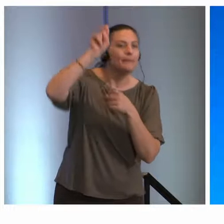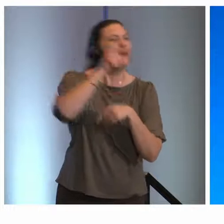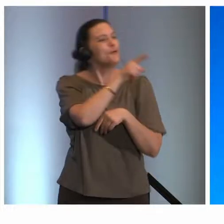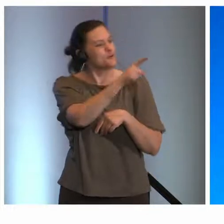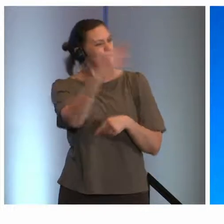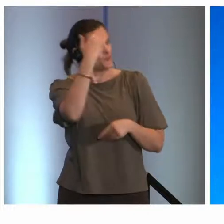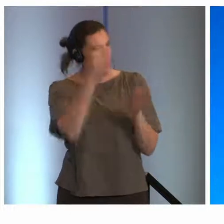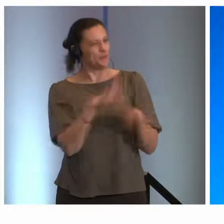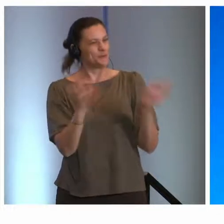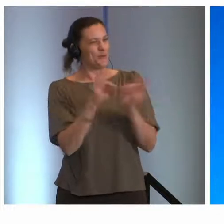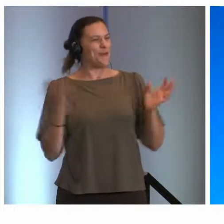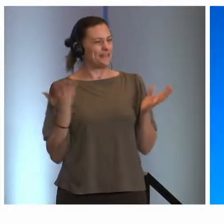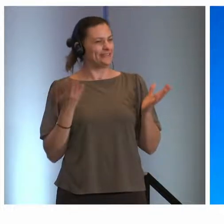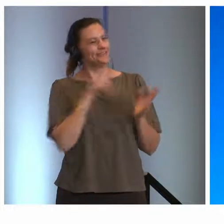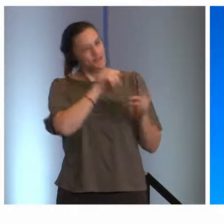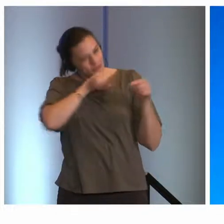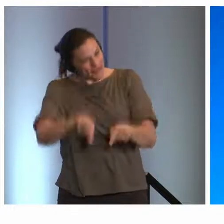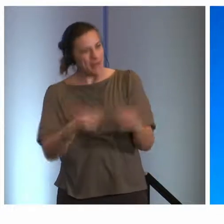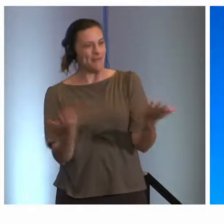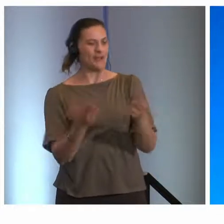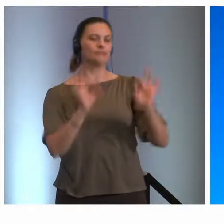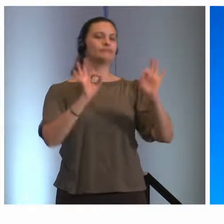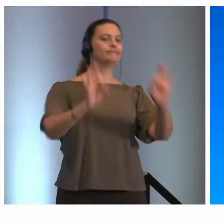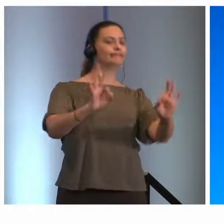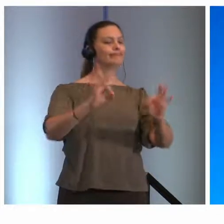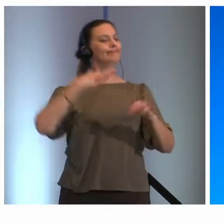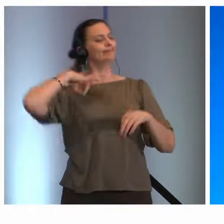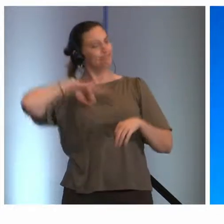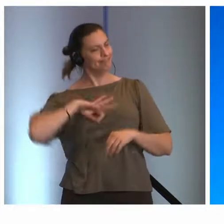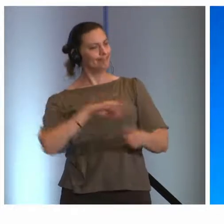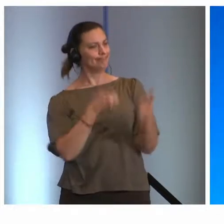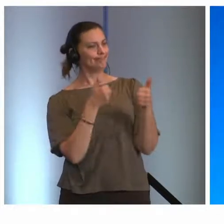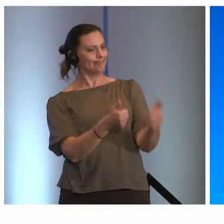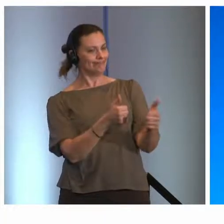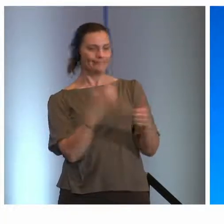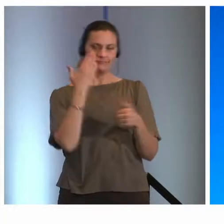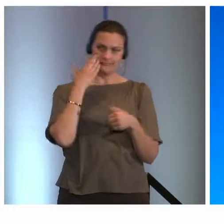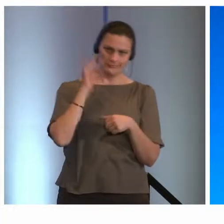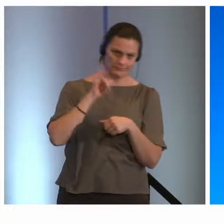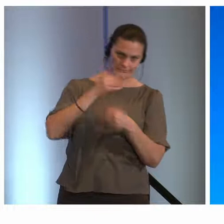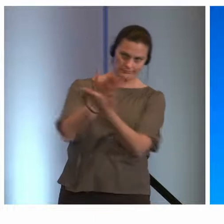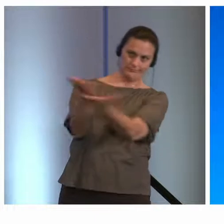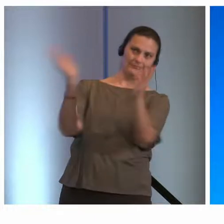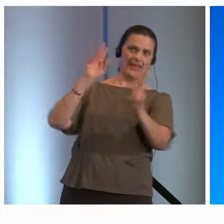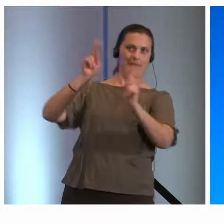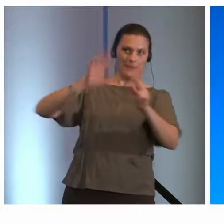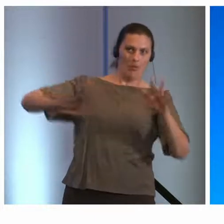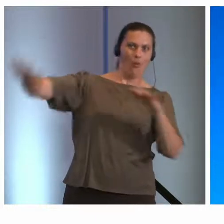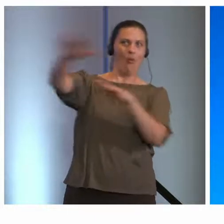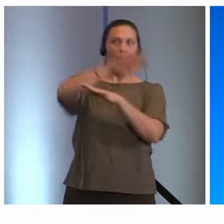this room, you got it! Because you're here and you realize that it's an important -- and most of the world, is